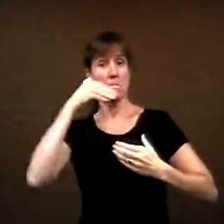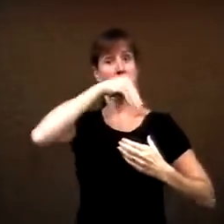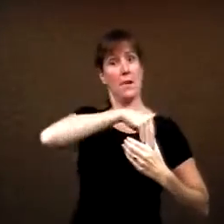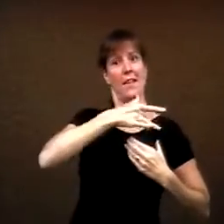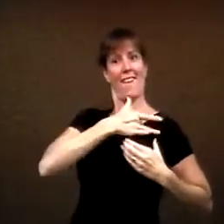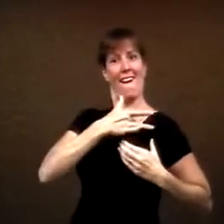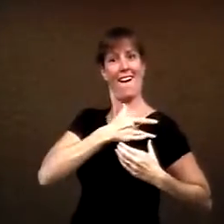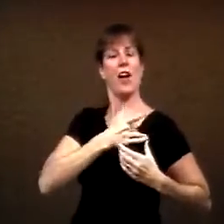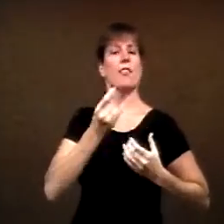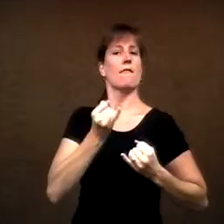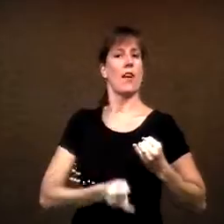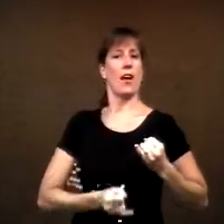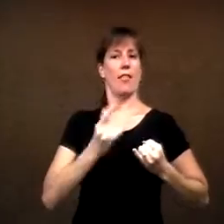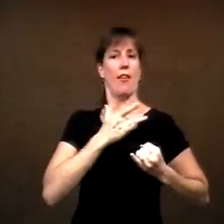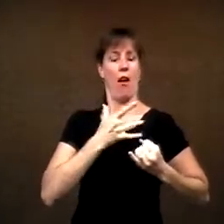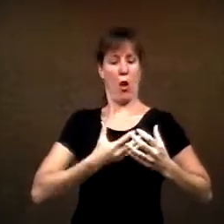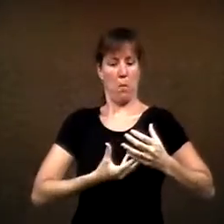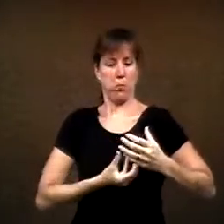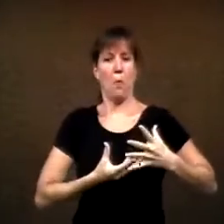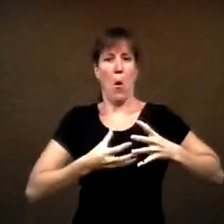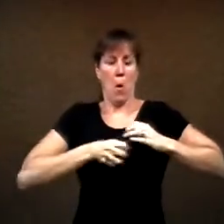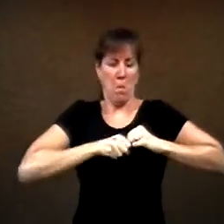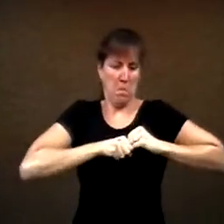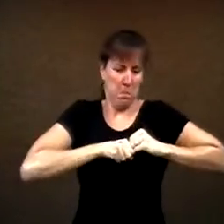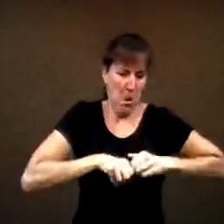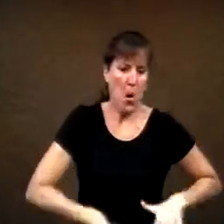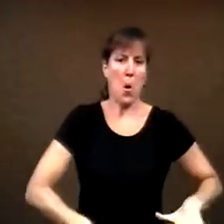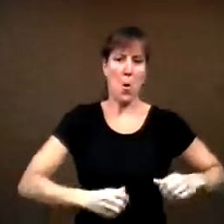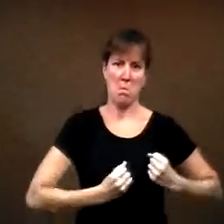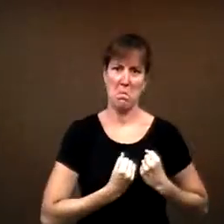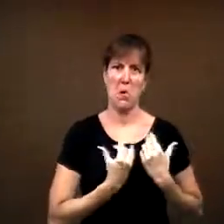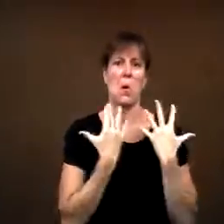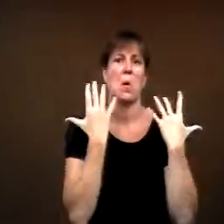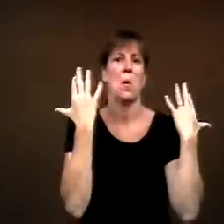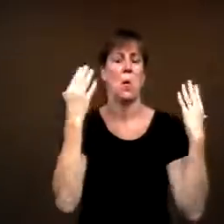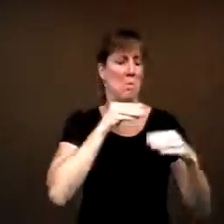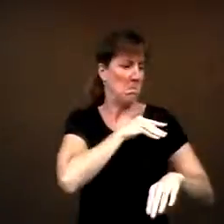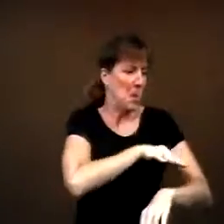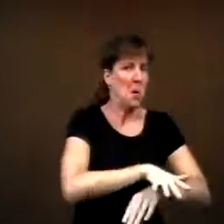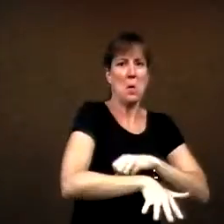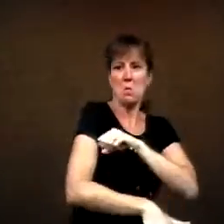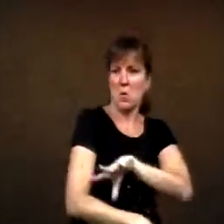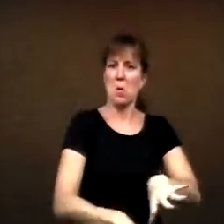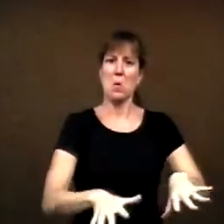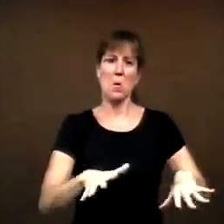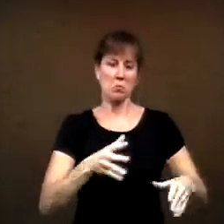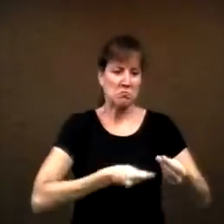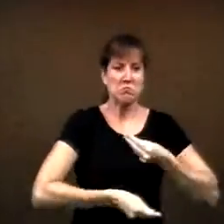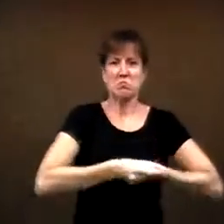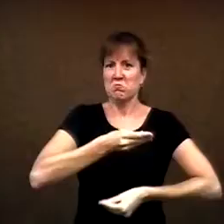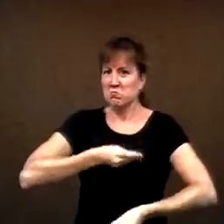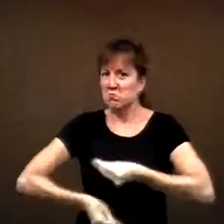of sending this oxygenated blood out to every single tissue in the body.